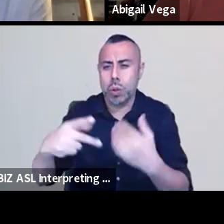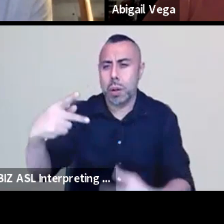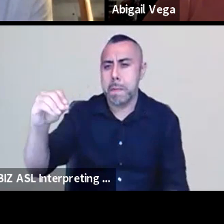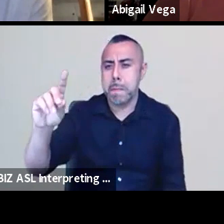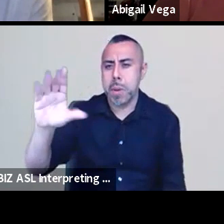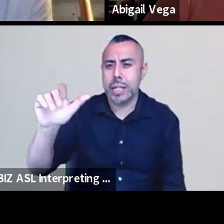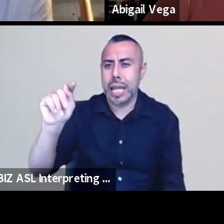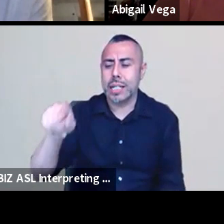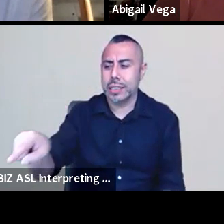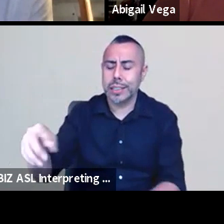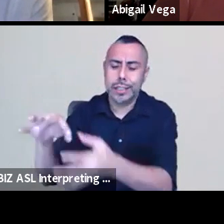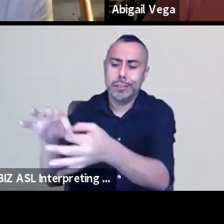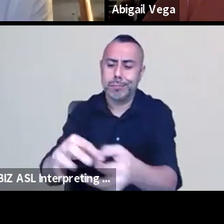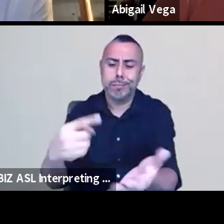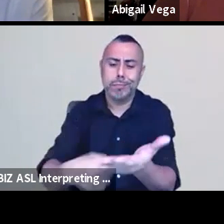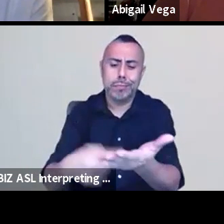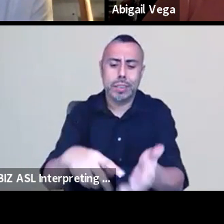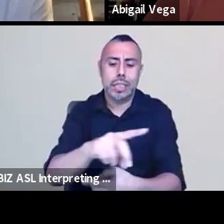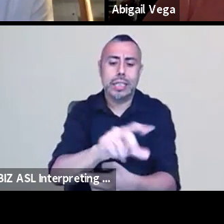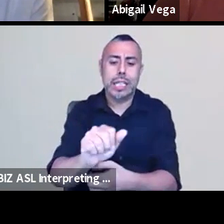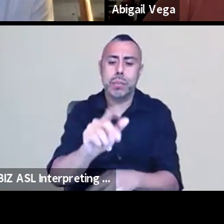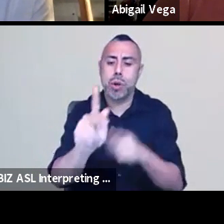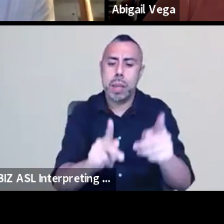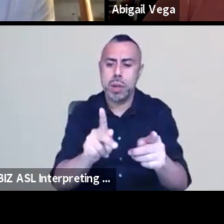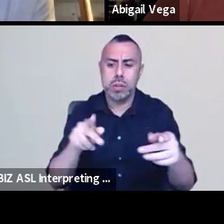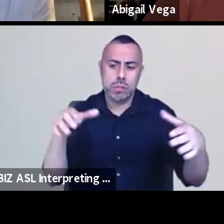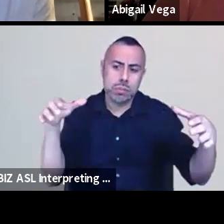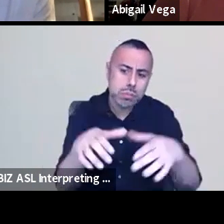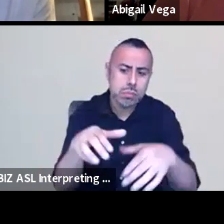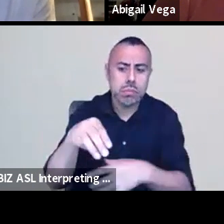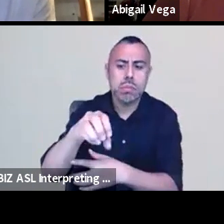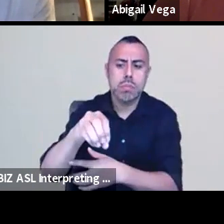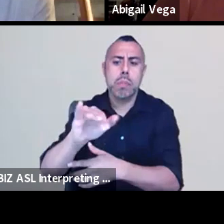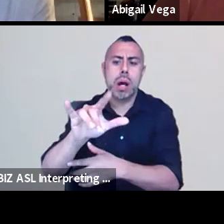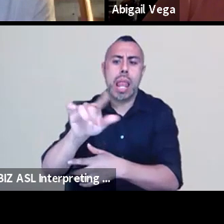and also doing a four-hour webinar to share resources.